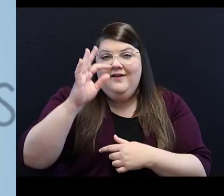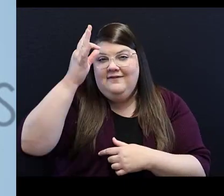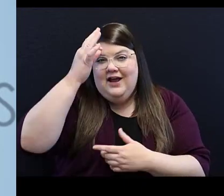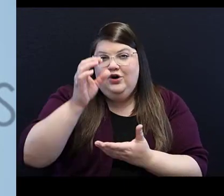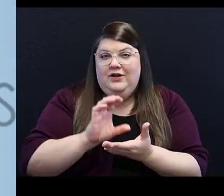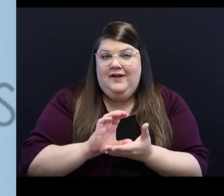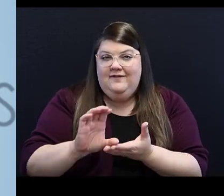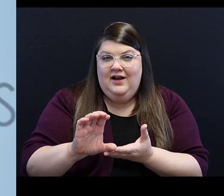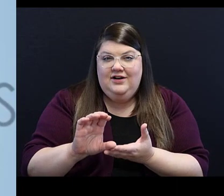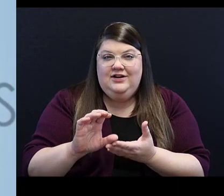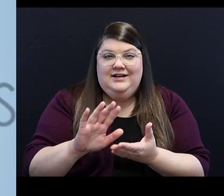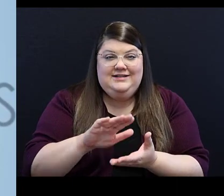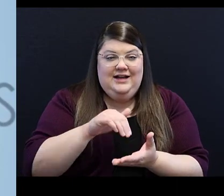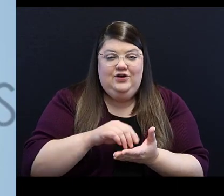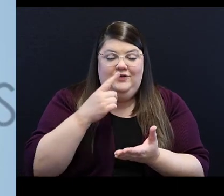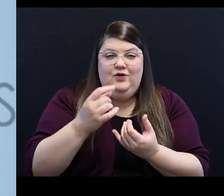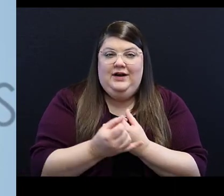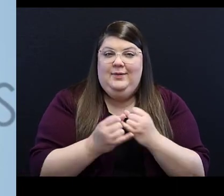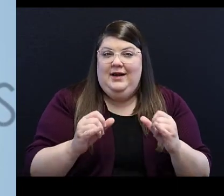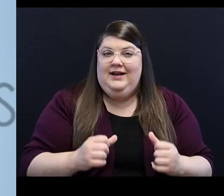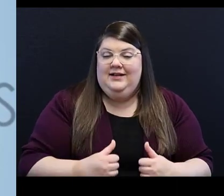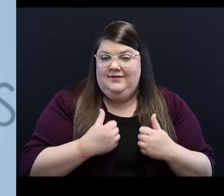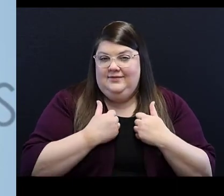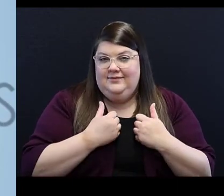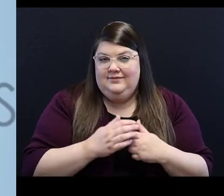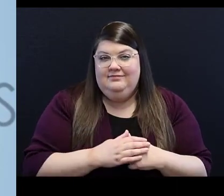Centers for Independent Living.